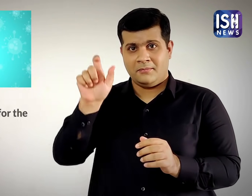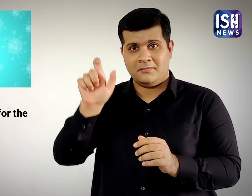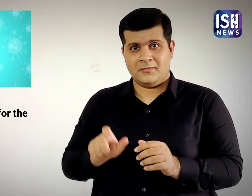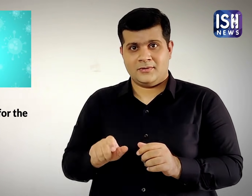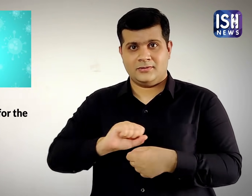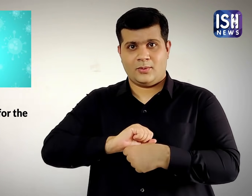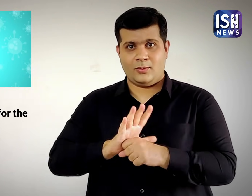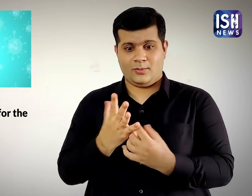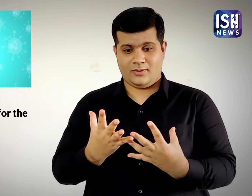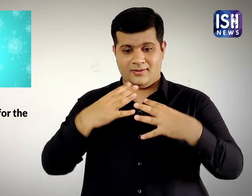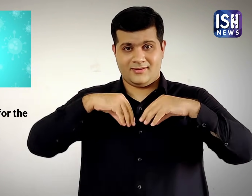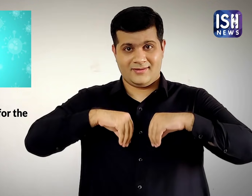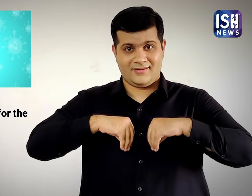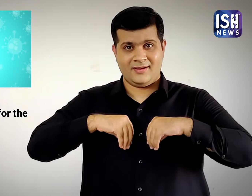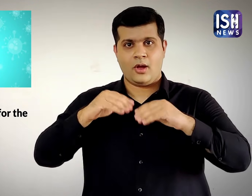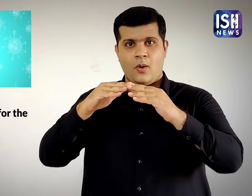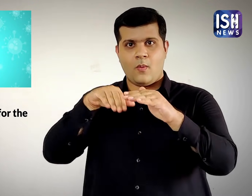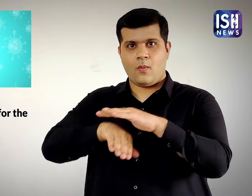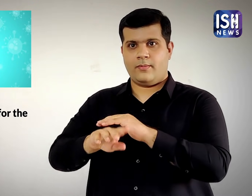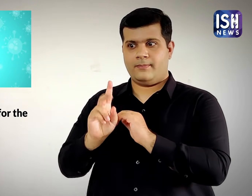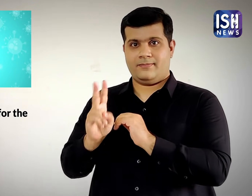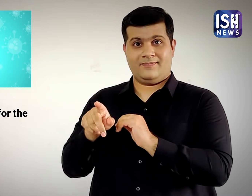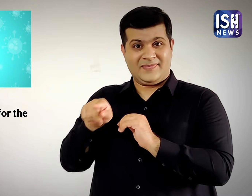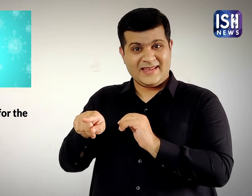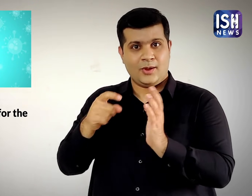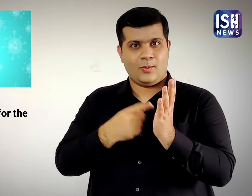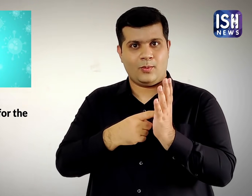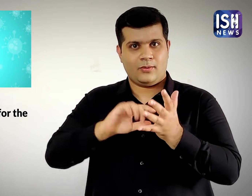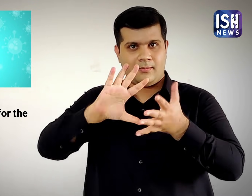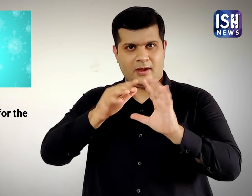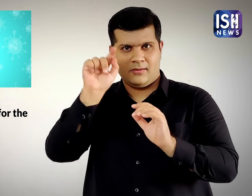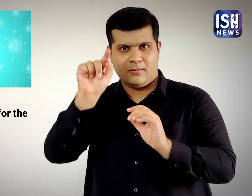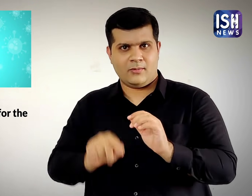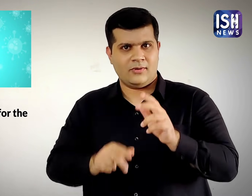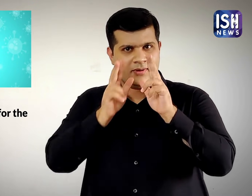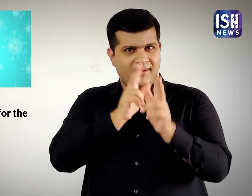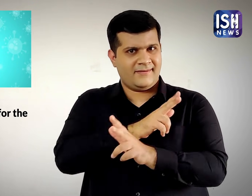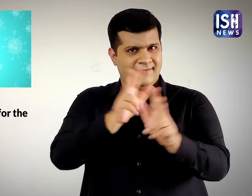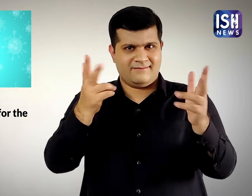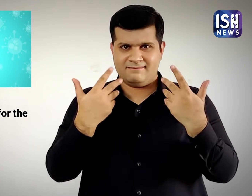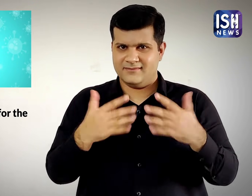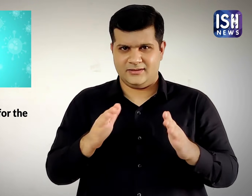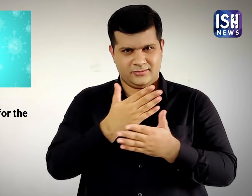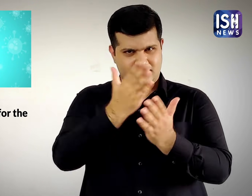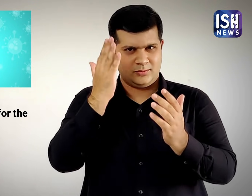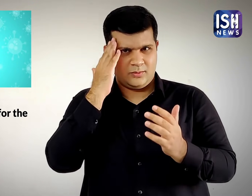home isloation guidelines for the covid positive patients.